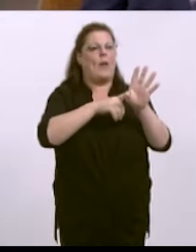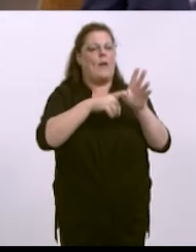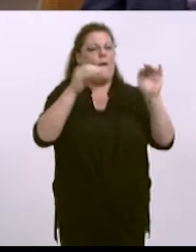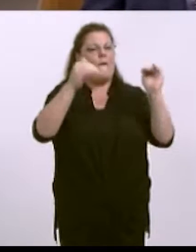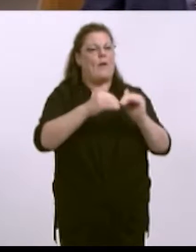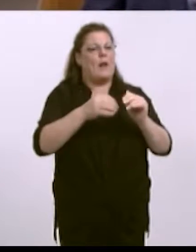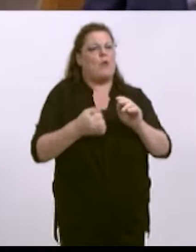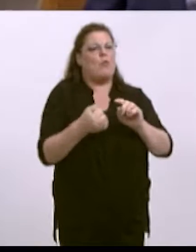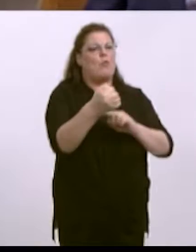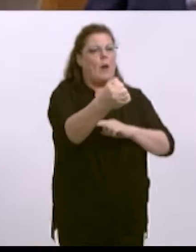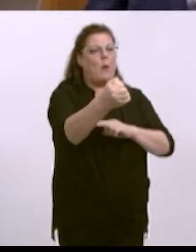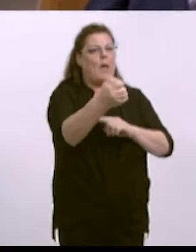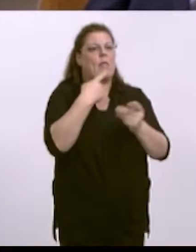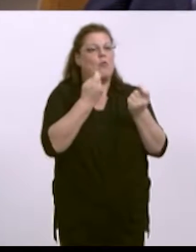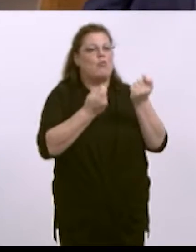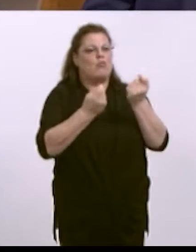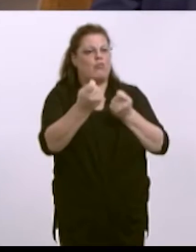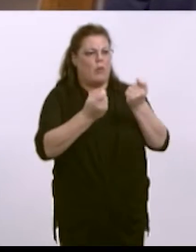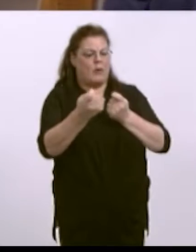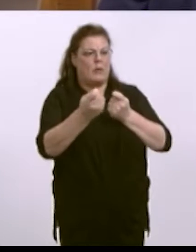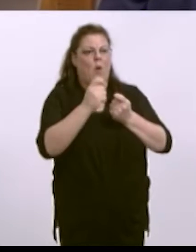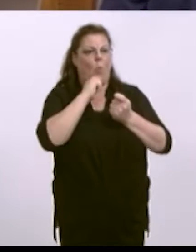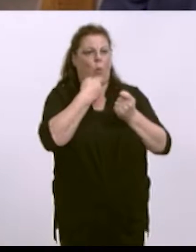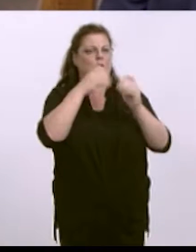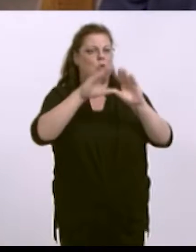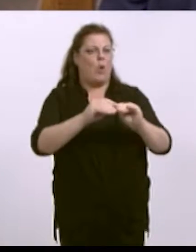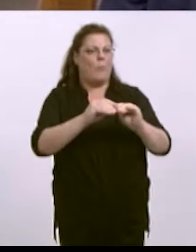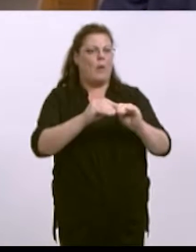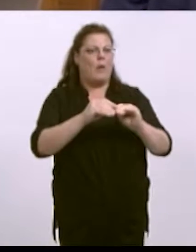or through the Welsh franchise. Every service along the north Wales main line will be run